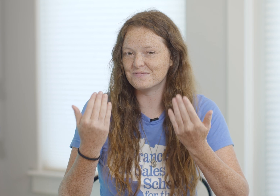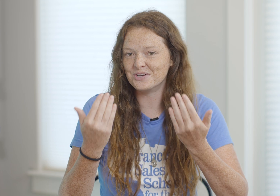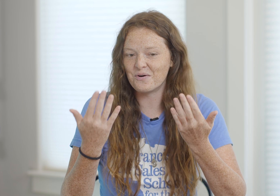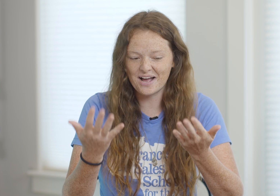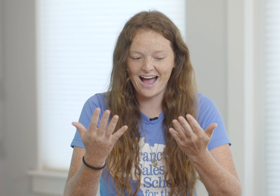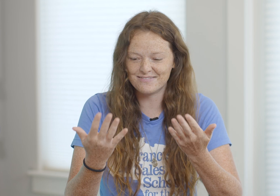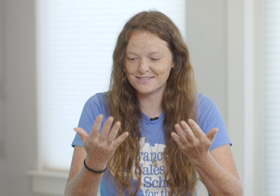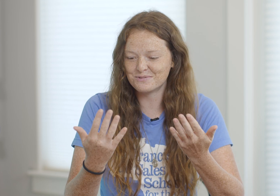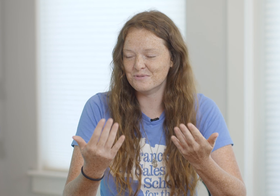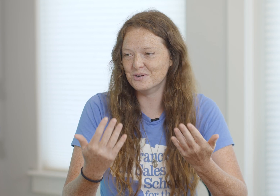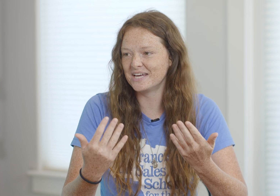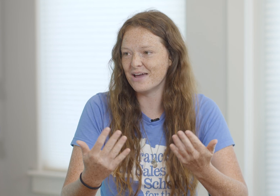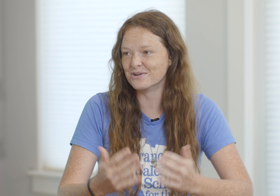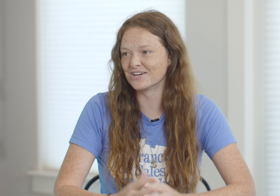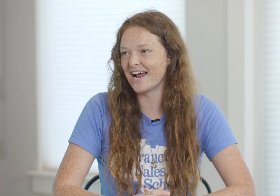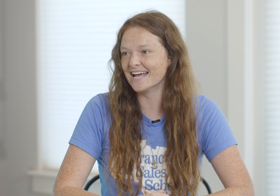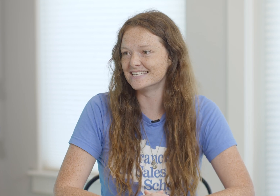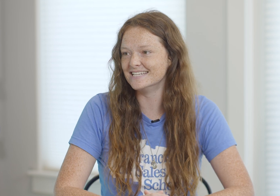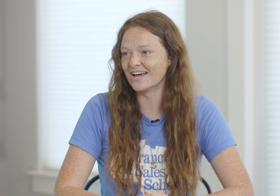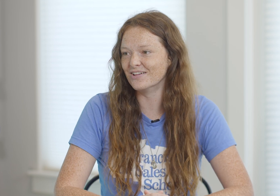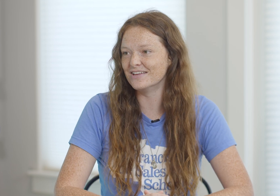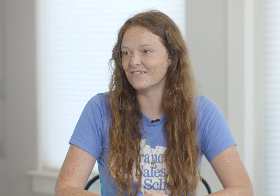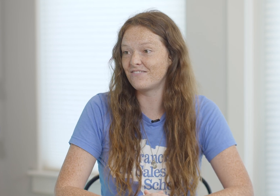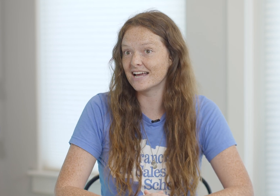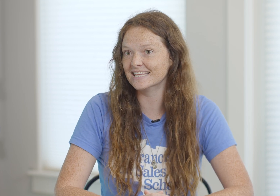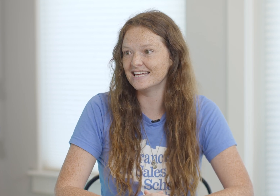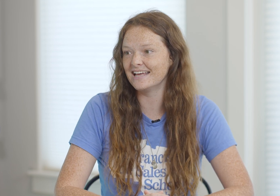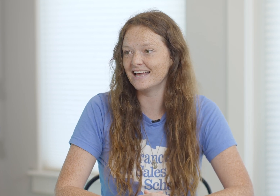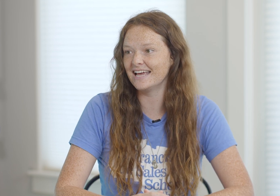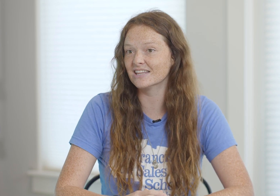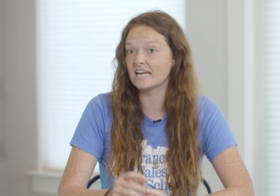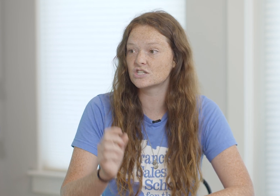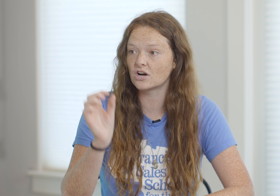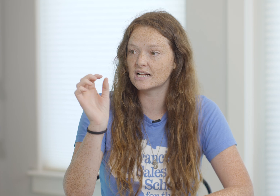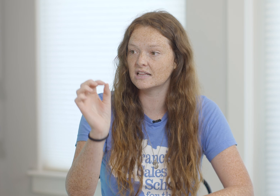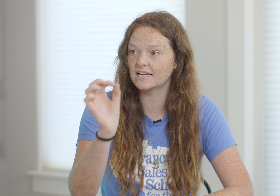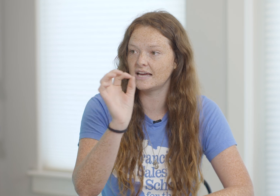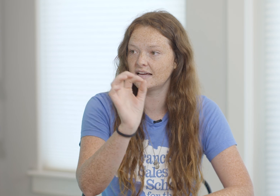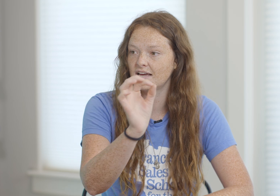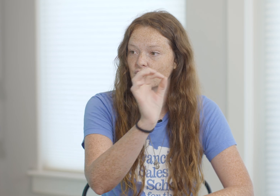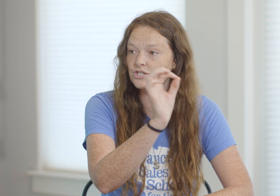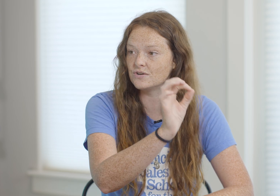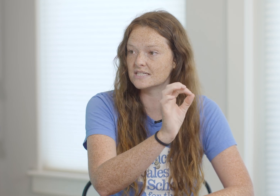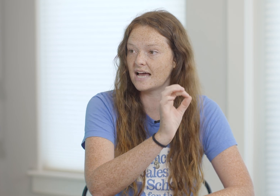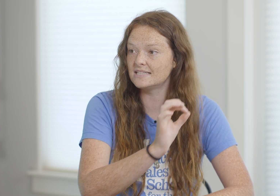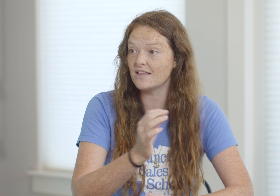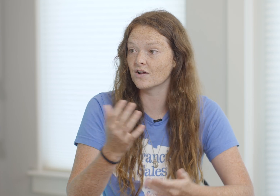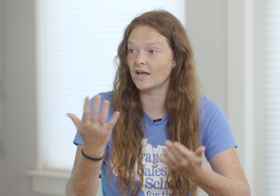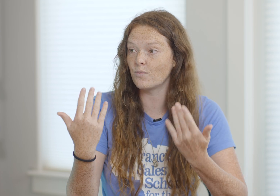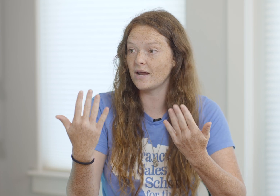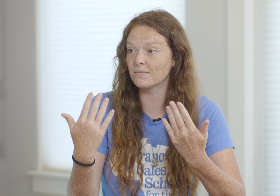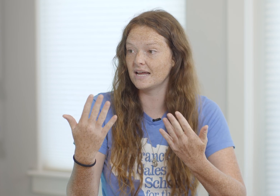you know, having them communicate with their hands until they finally it started clicking in our students heads and they're like, Wait a minute,